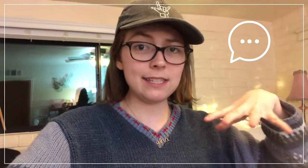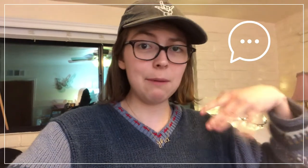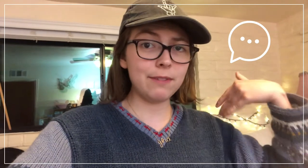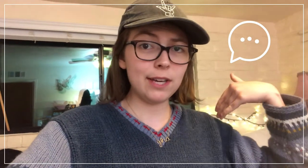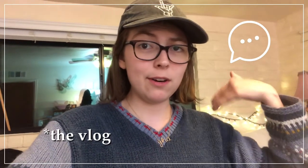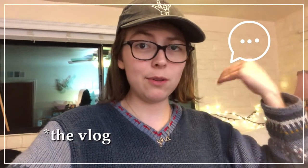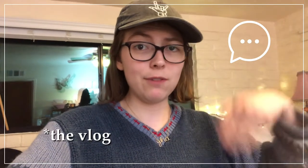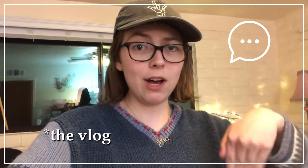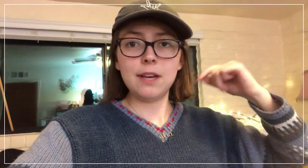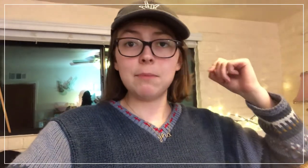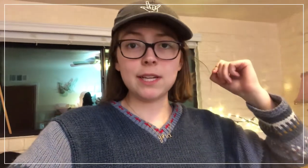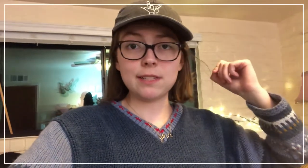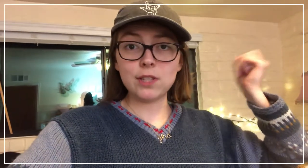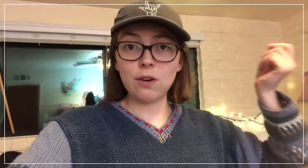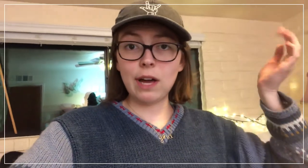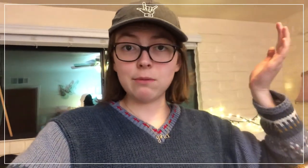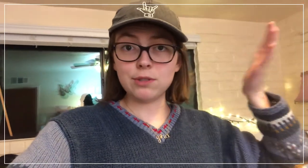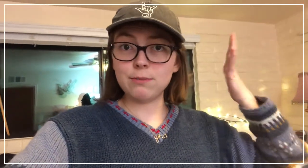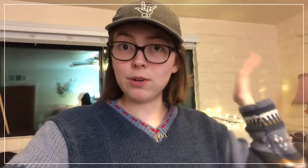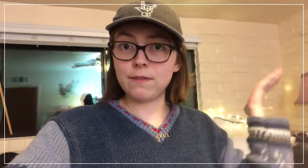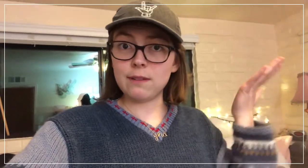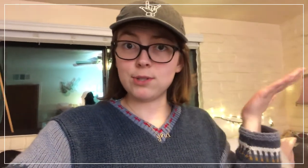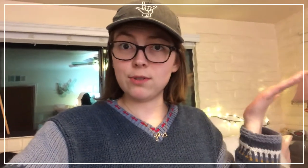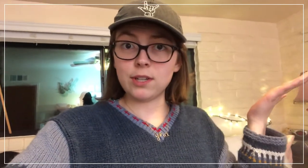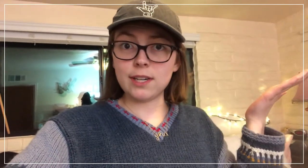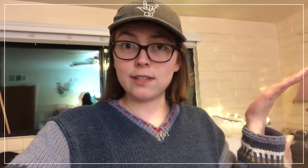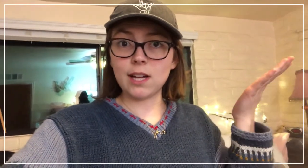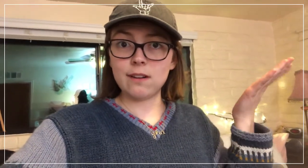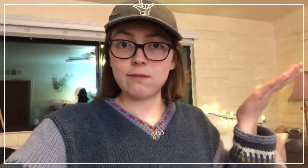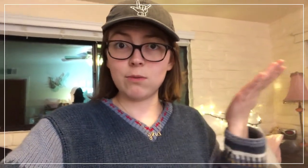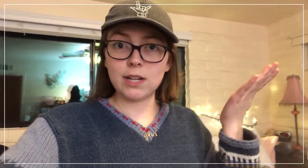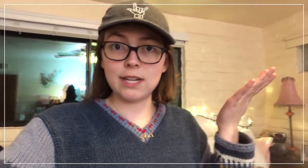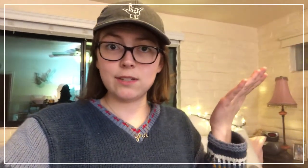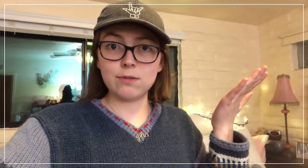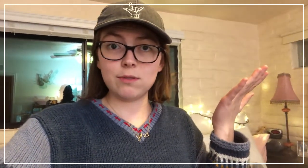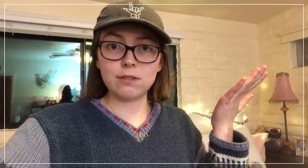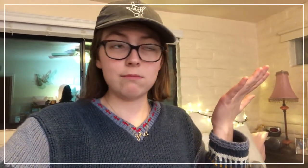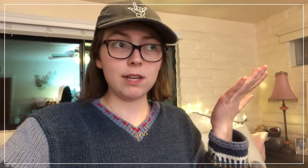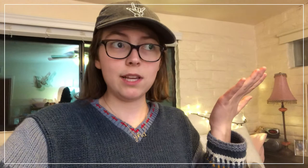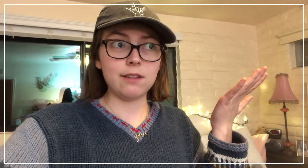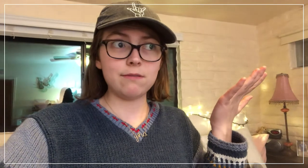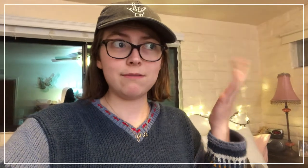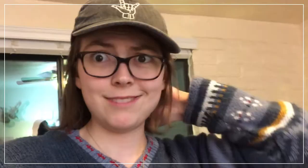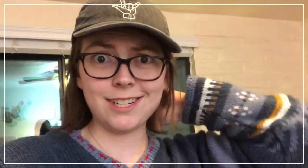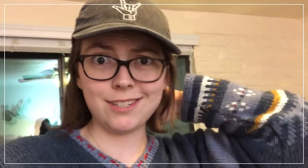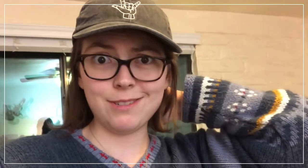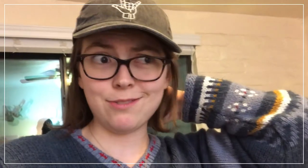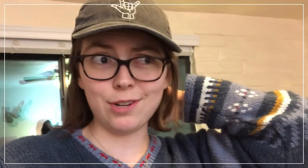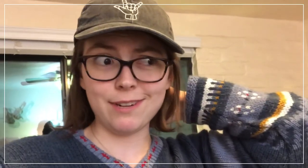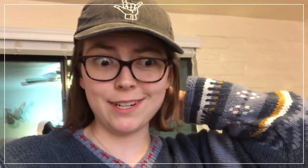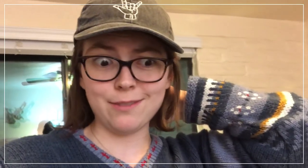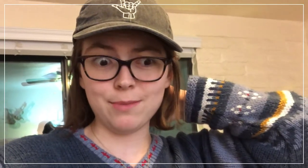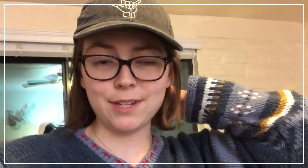of video the vlog because if so i will do more of them showing you guys kind of what i do with my life it's not too interesting right now but you